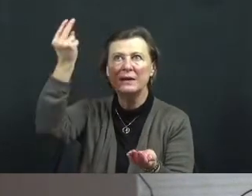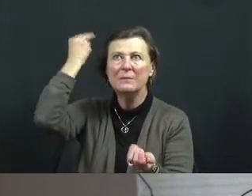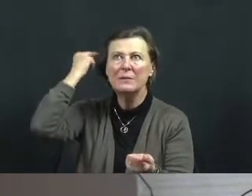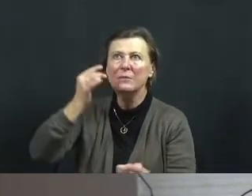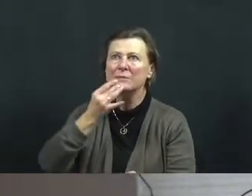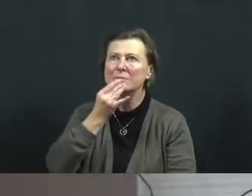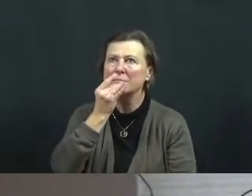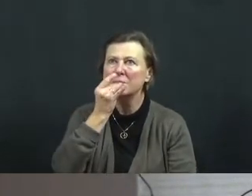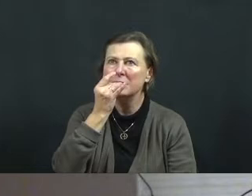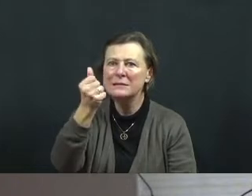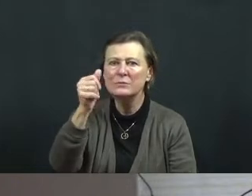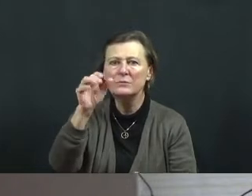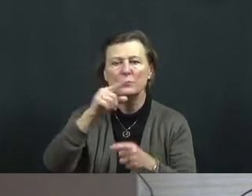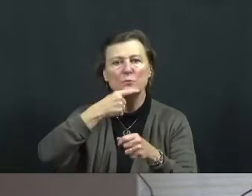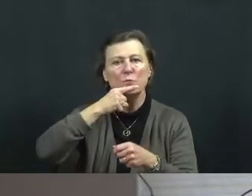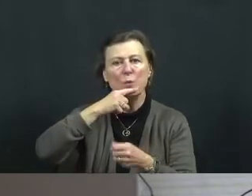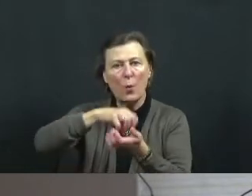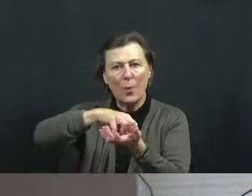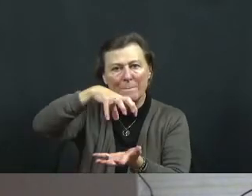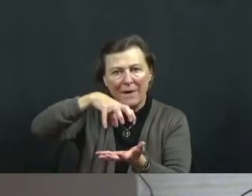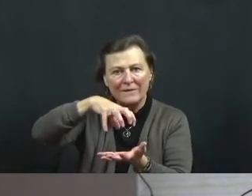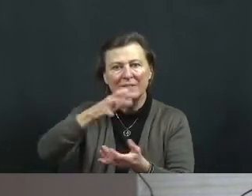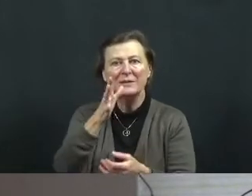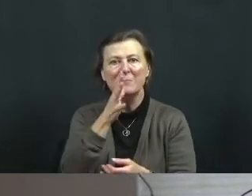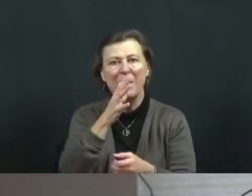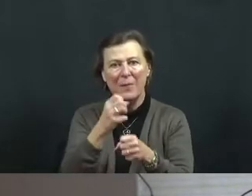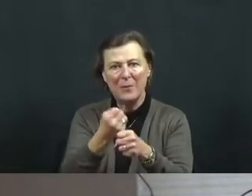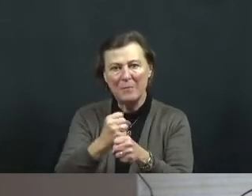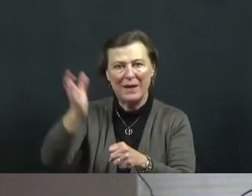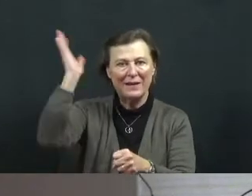his mother always made for the harvest feast.